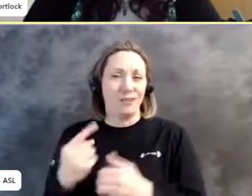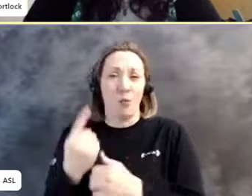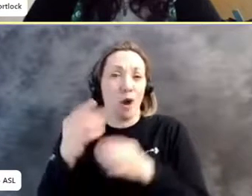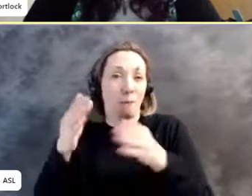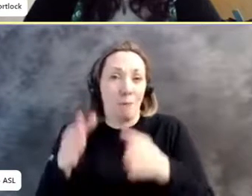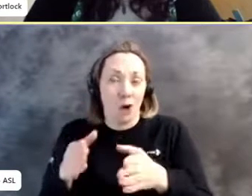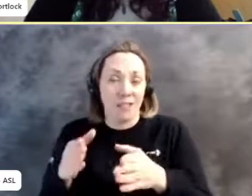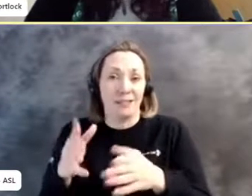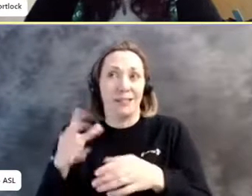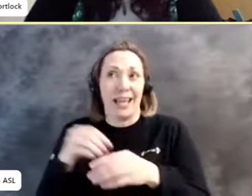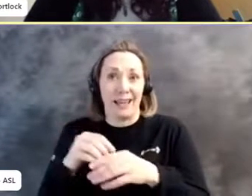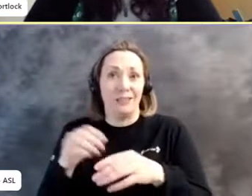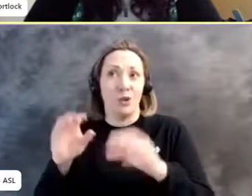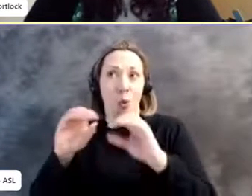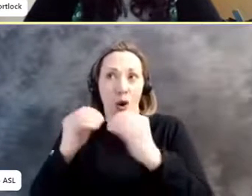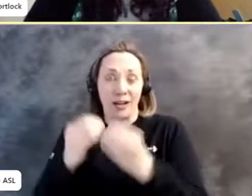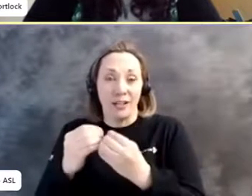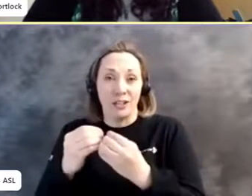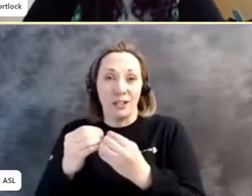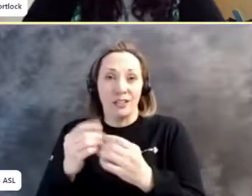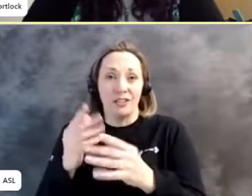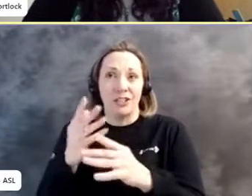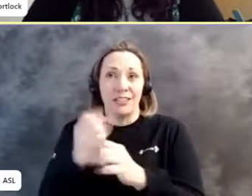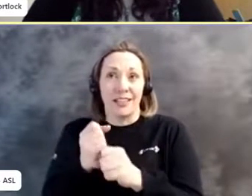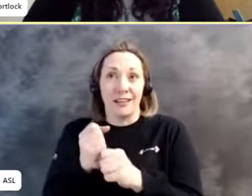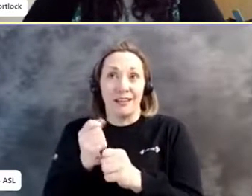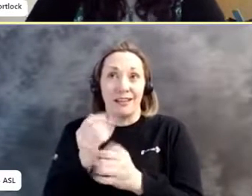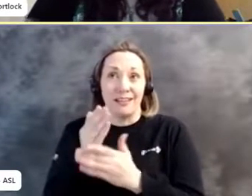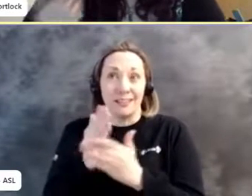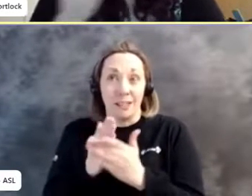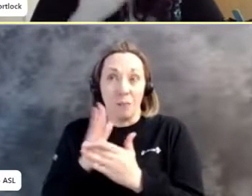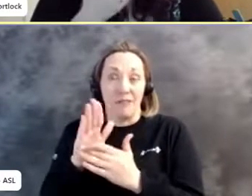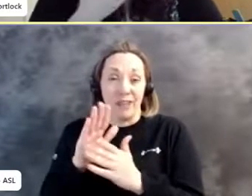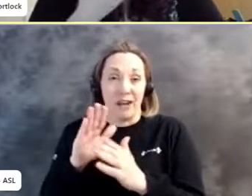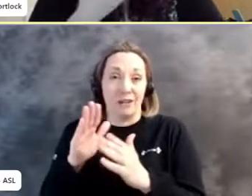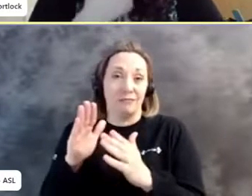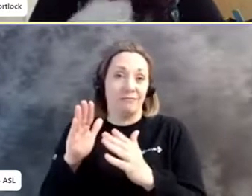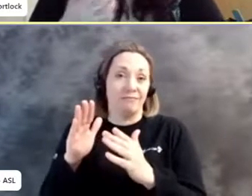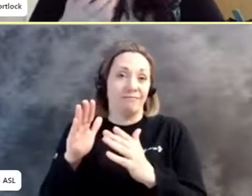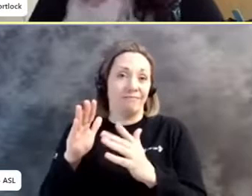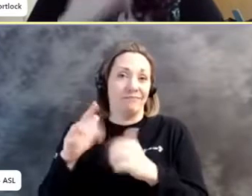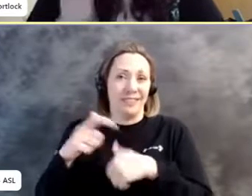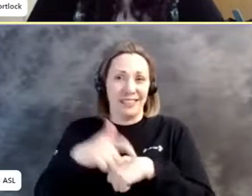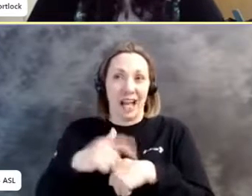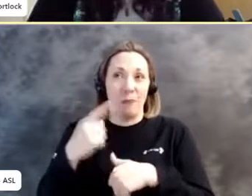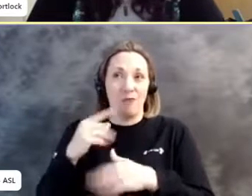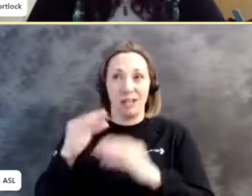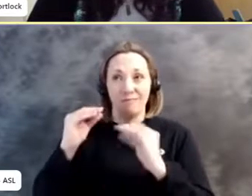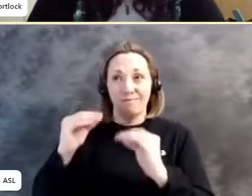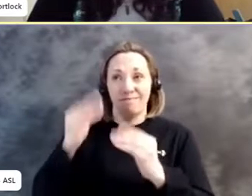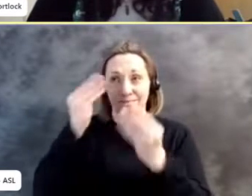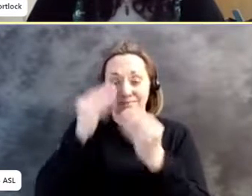building. I would say getting dedicated time was essential place, even if it's just one person in the organization